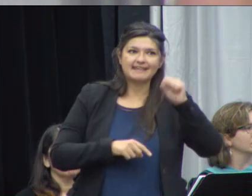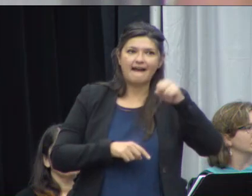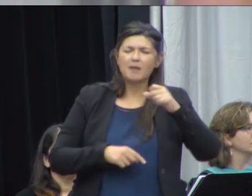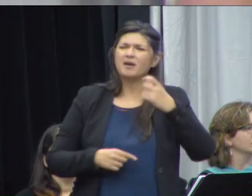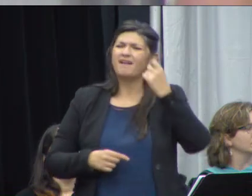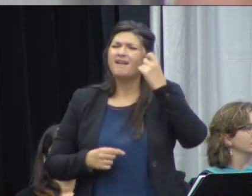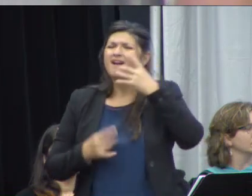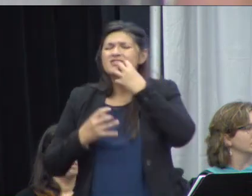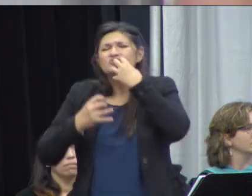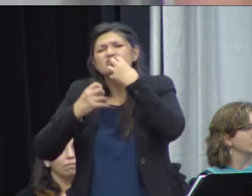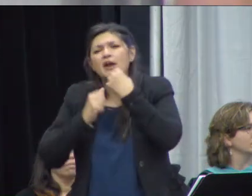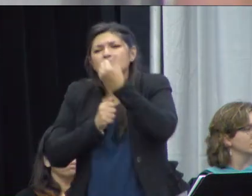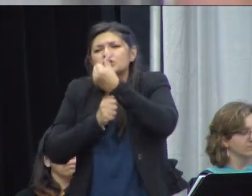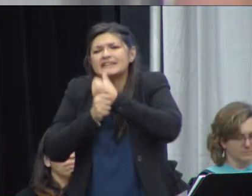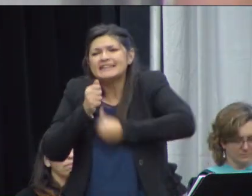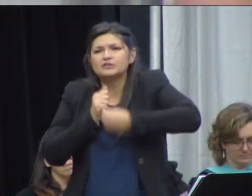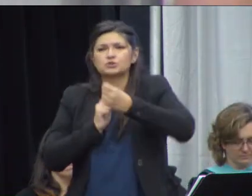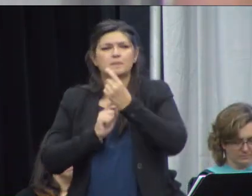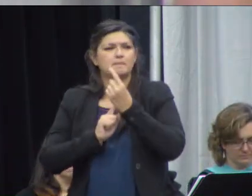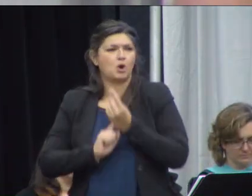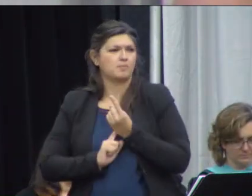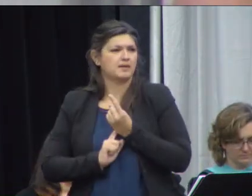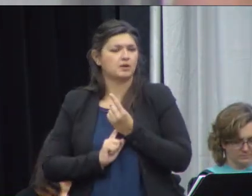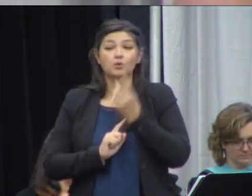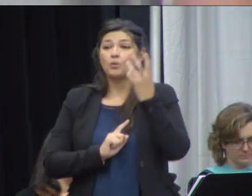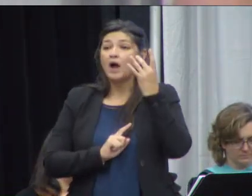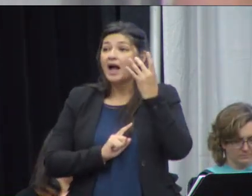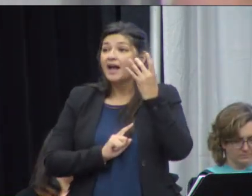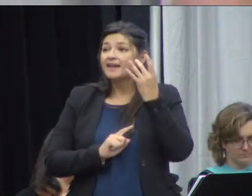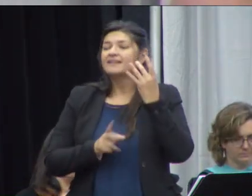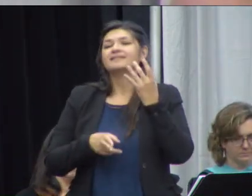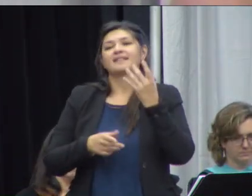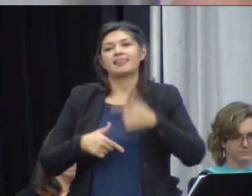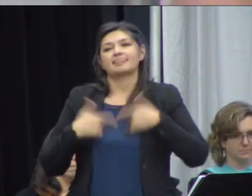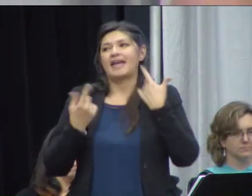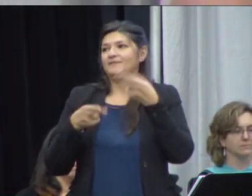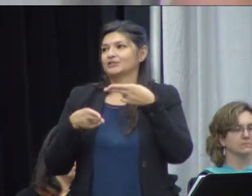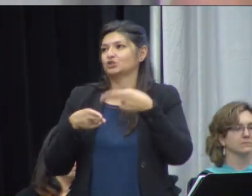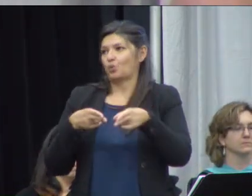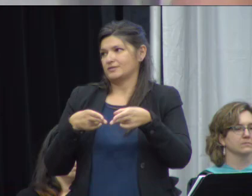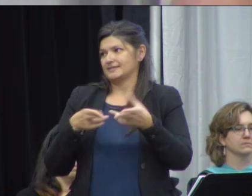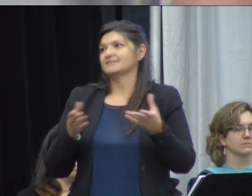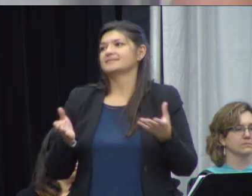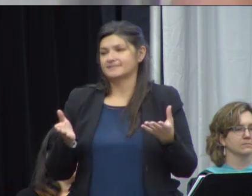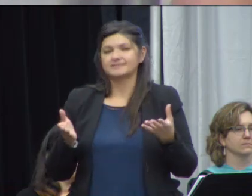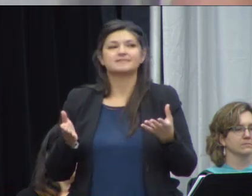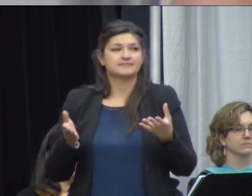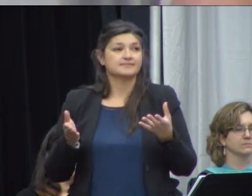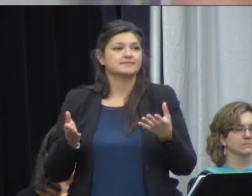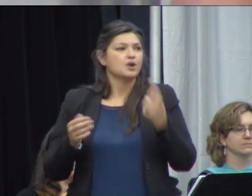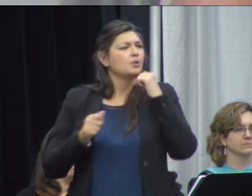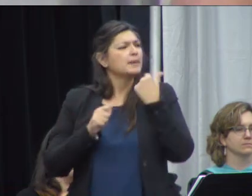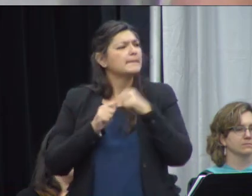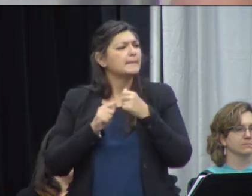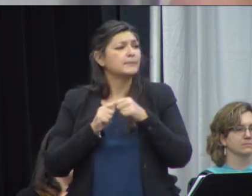because as we have learned this year, life is too short. And always remember, sometimes Mom and Dad